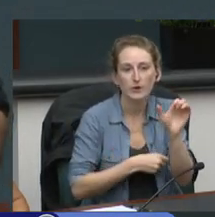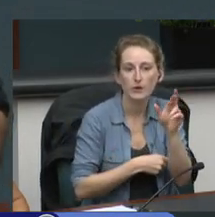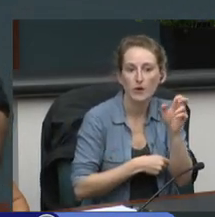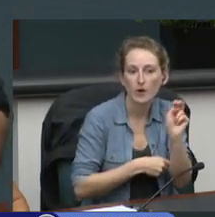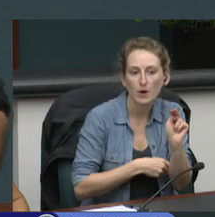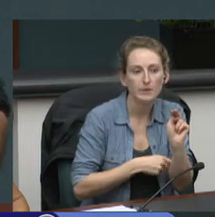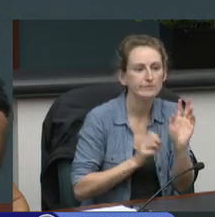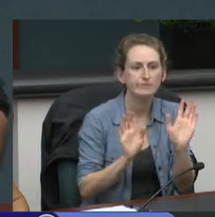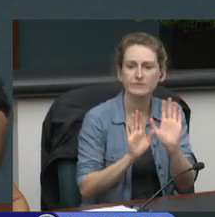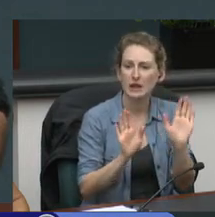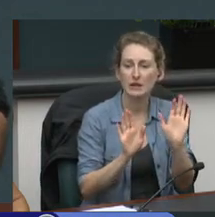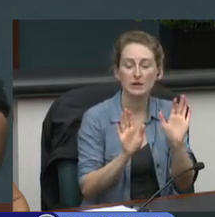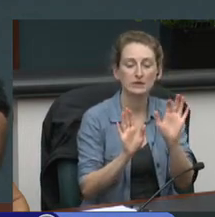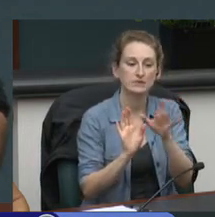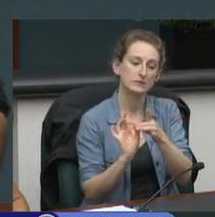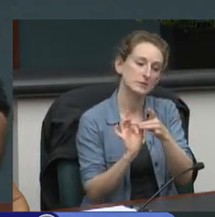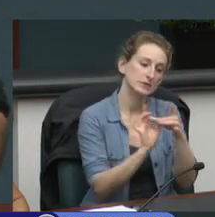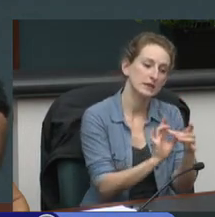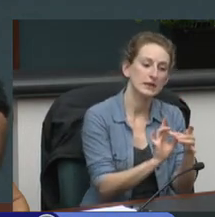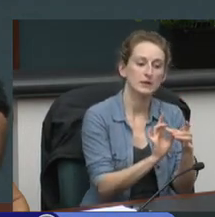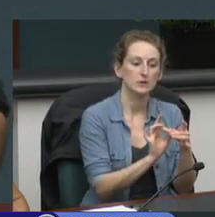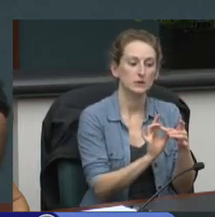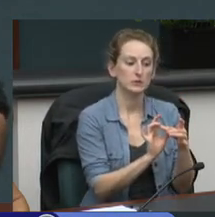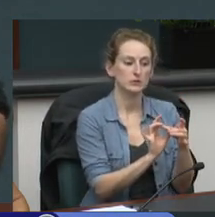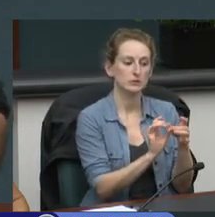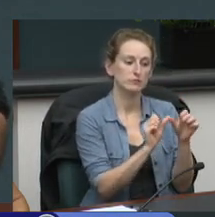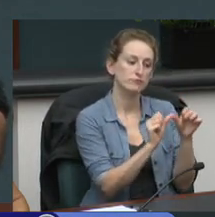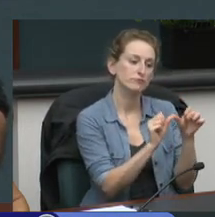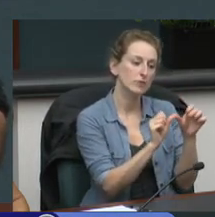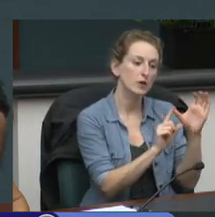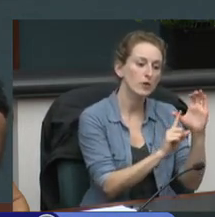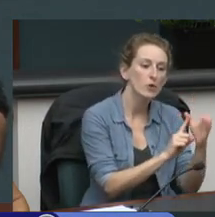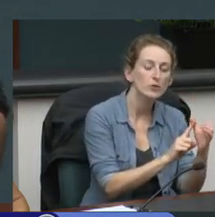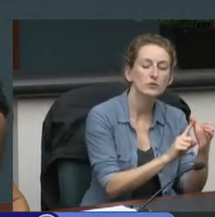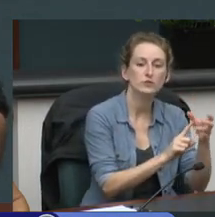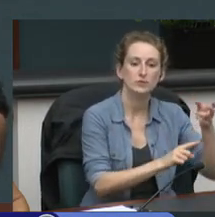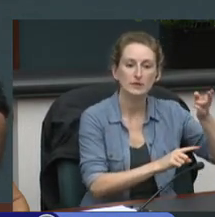culture and history as well as ecosystems and resources